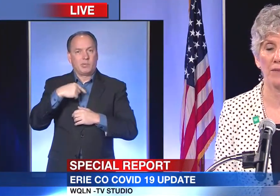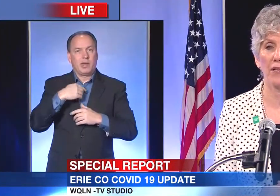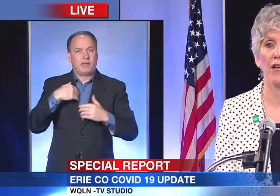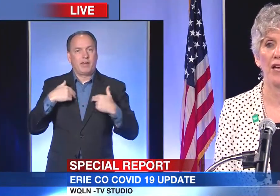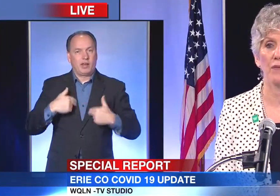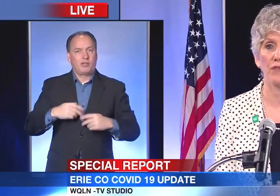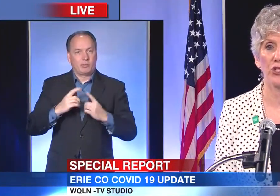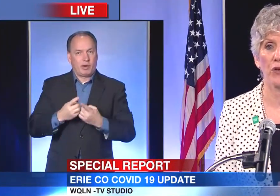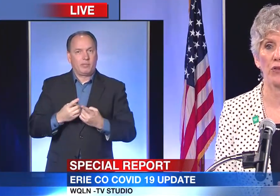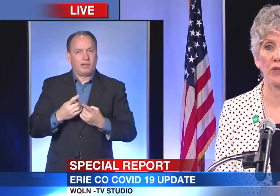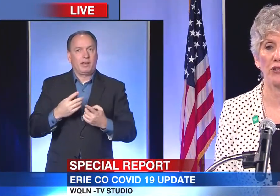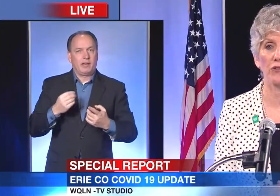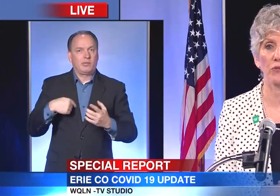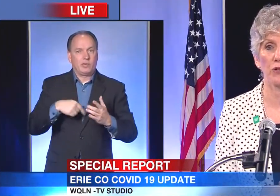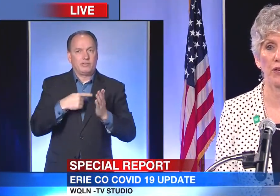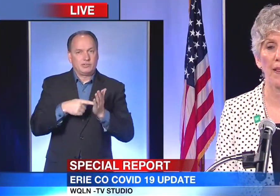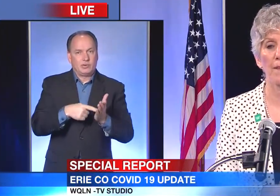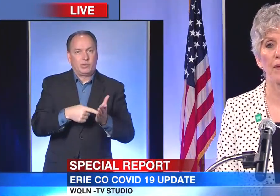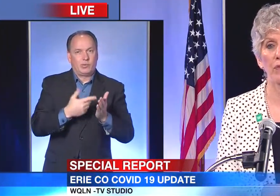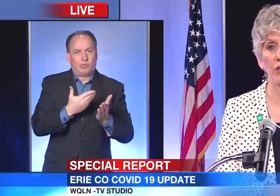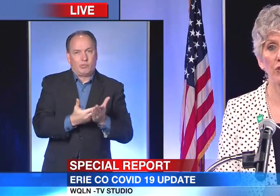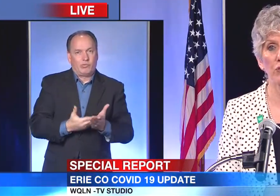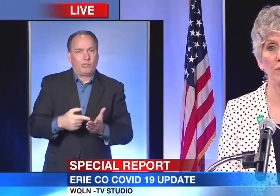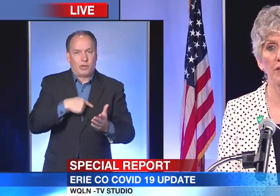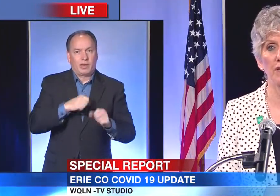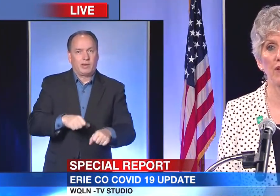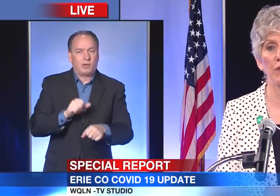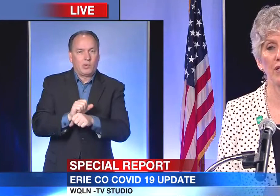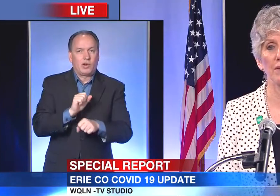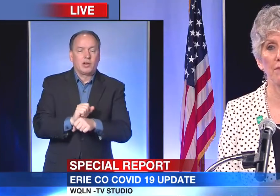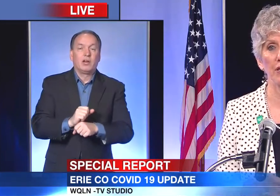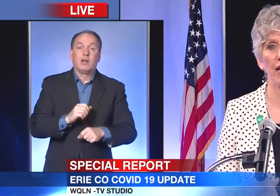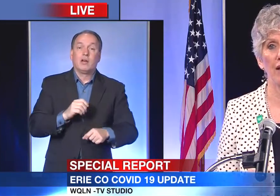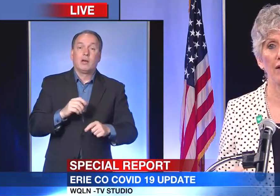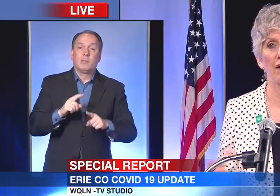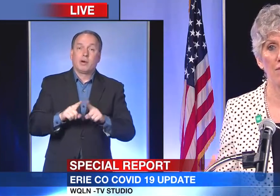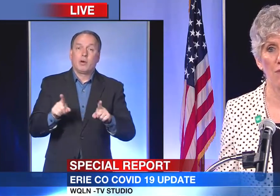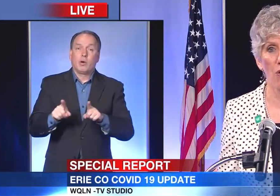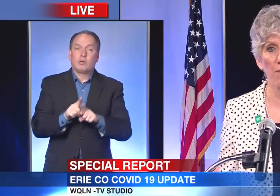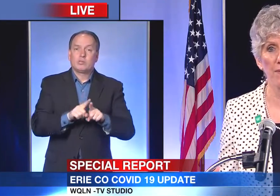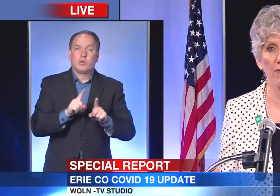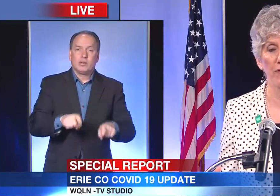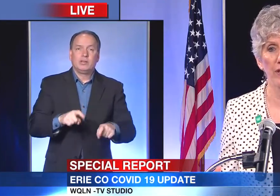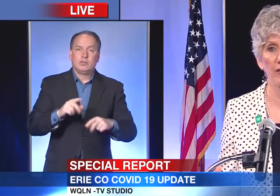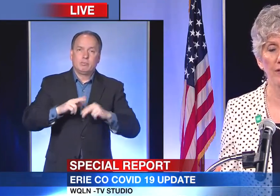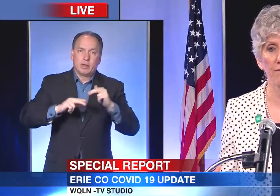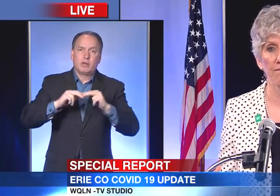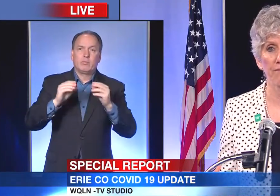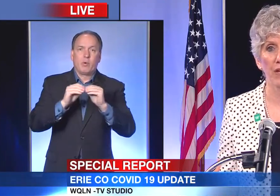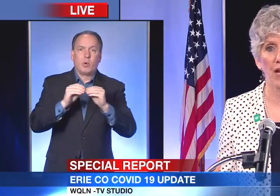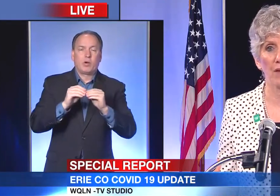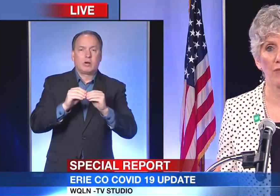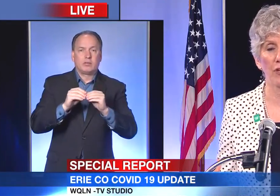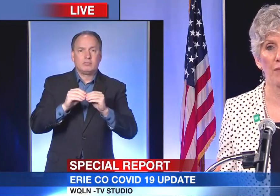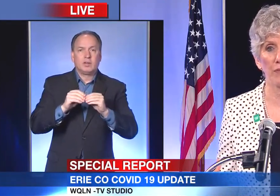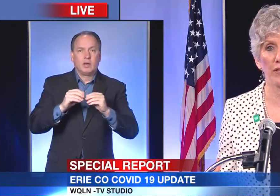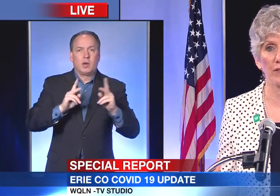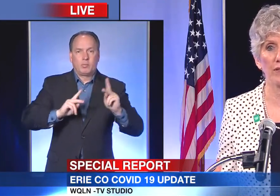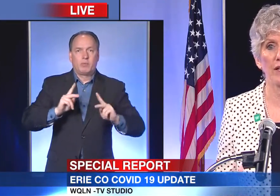GOING TO YELLOW PHASE I THINK BECAUSE OF THE FACT THAT WE HAVE A HEALTH DEPARTMENT AND WE'VE SHOWN THAT WE CAN DO THIS WORK, BUT WE REALLY TRULY BELIEVE THAT